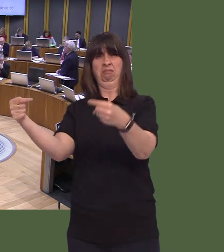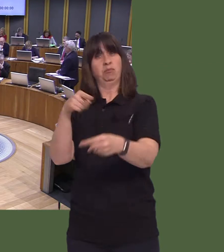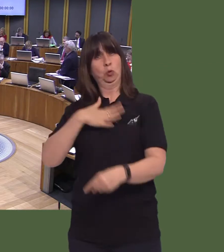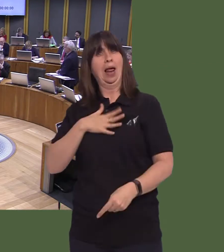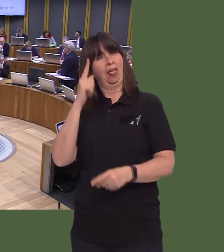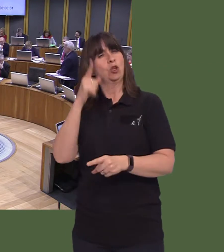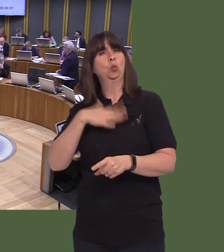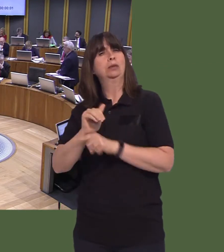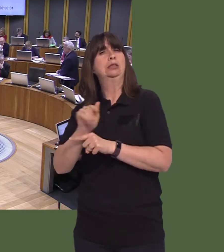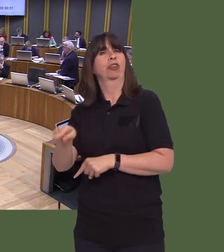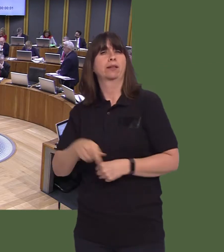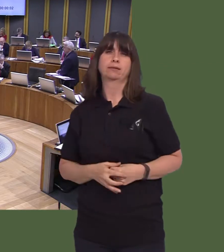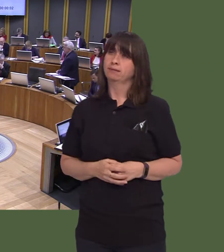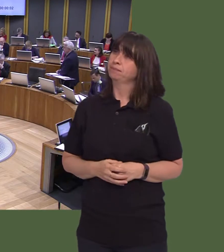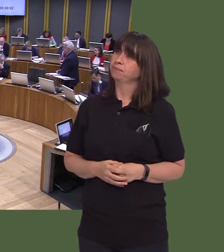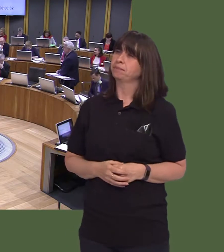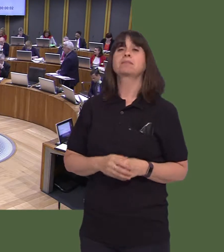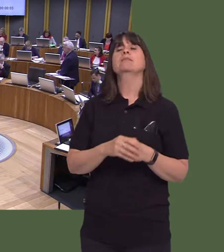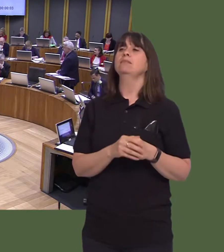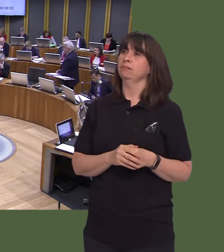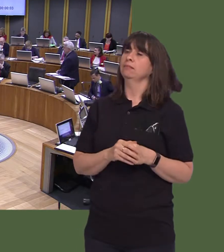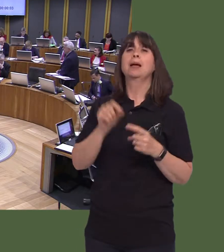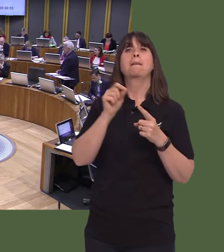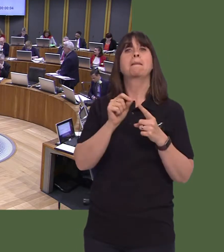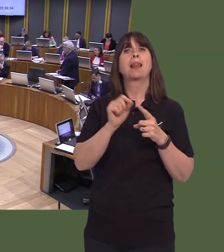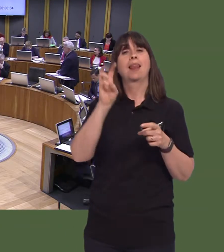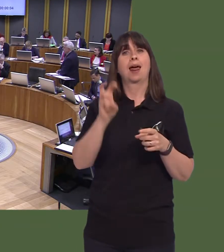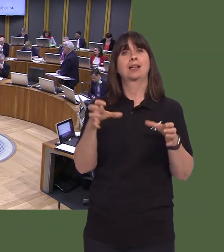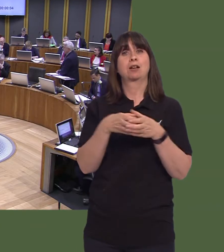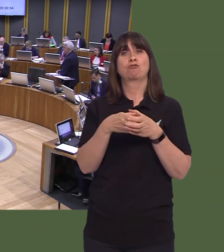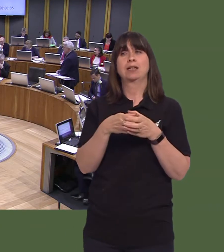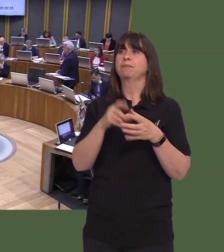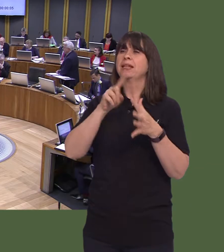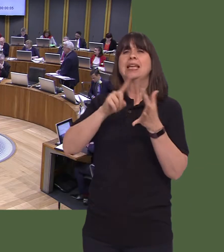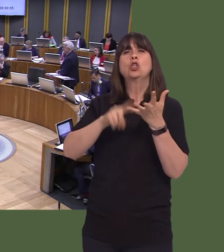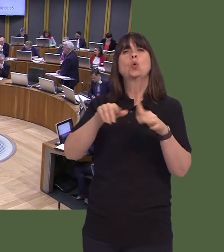The EU withdrawal Bill, as amended, will still allow the Assembly's competence to be restricted